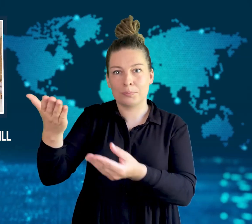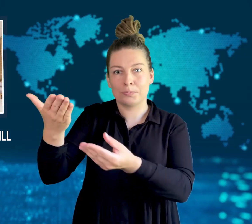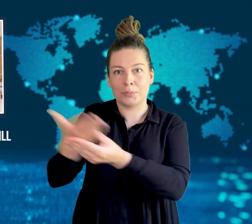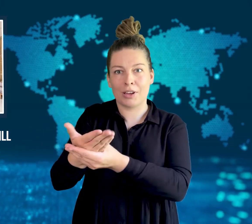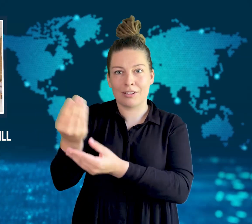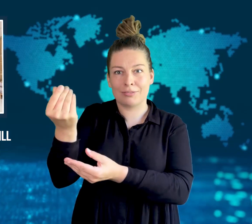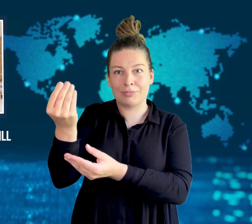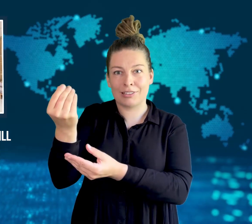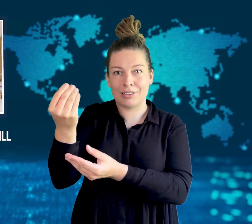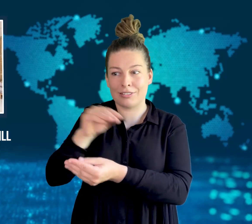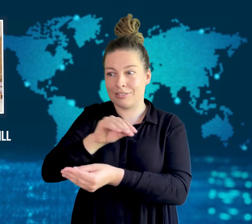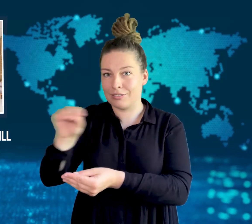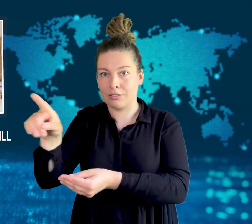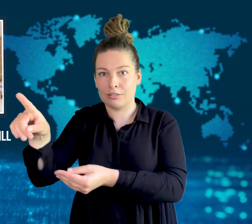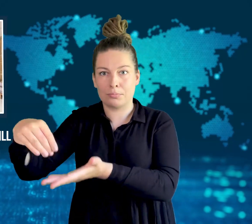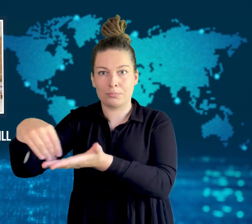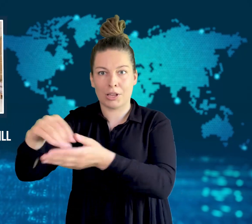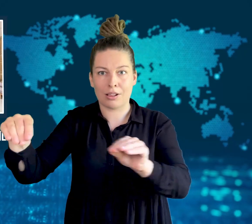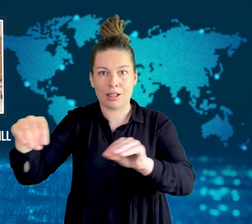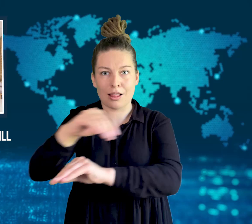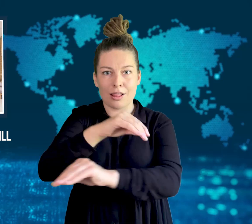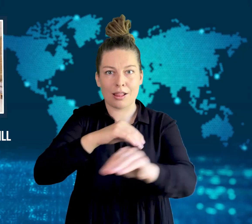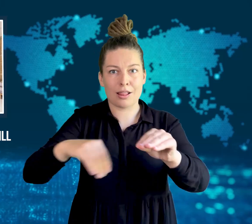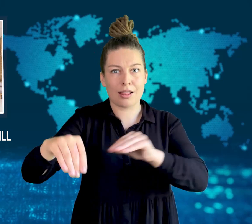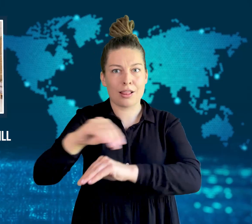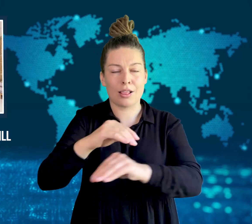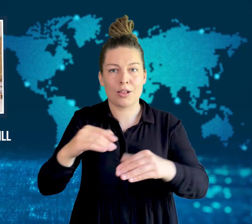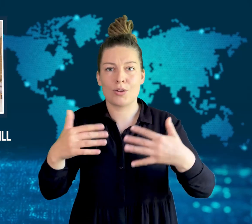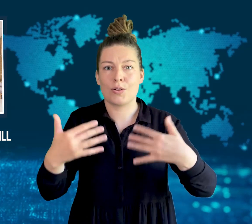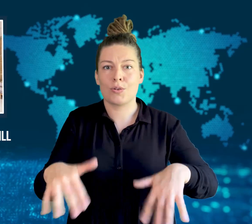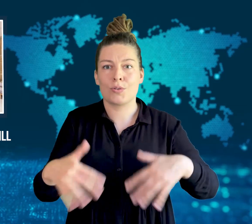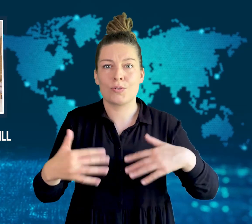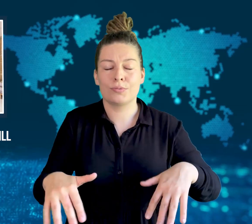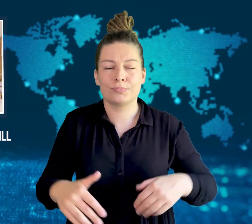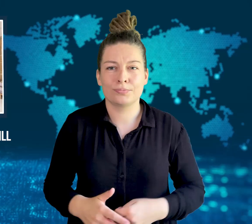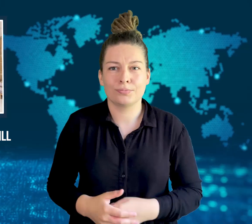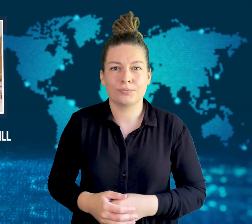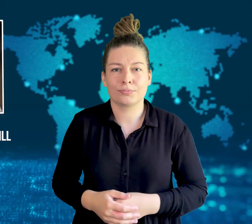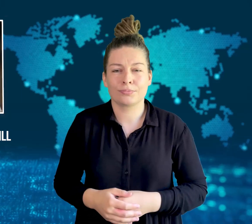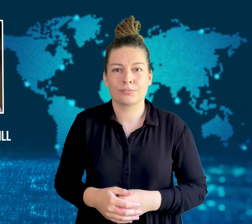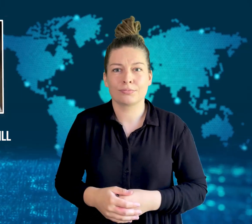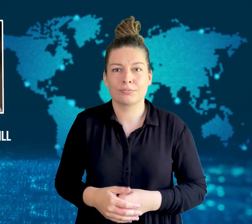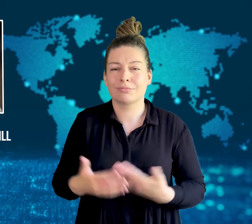They were actually hiding what he owed in exchange for bribes